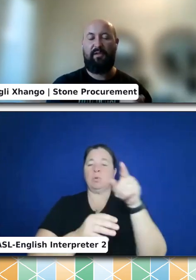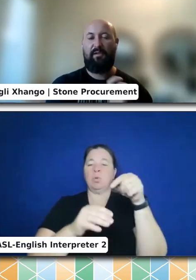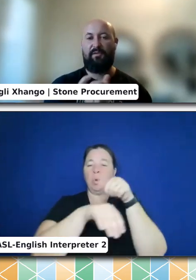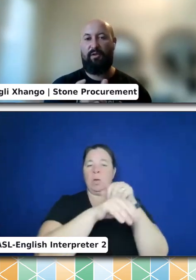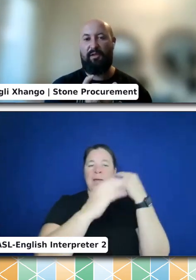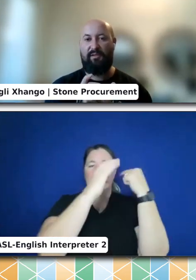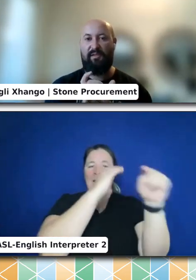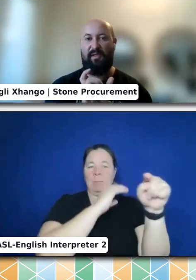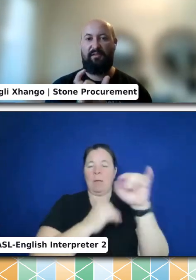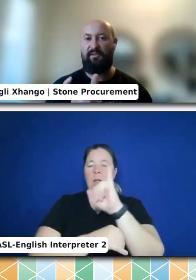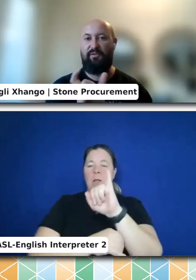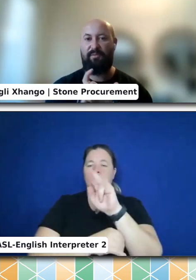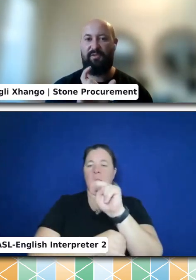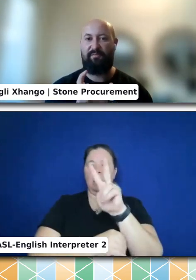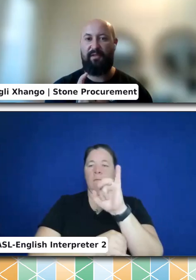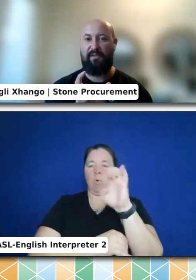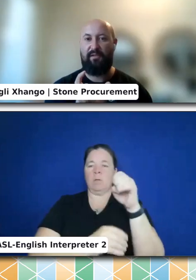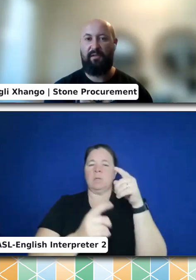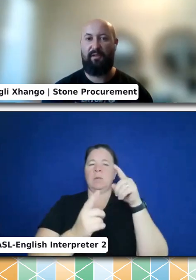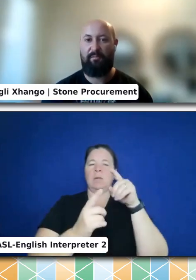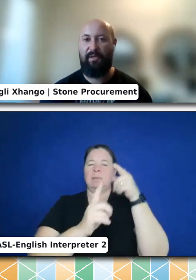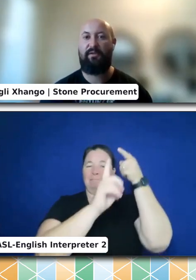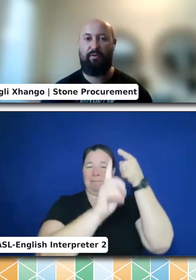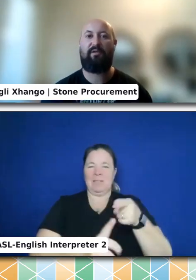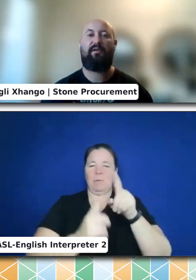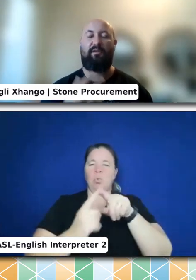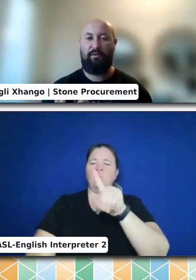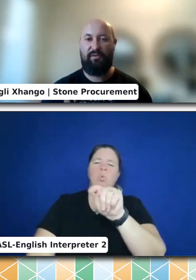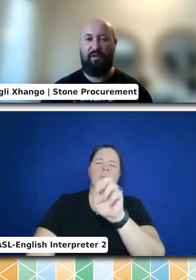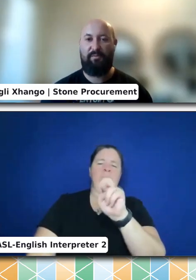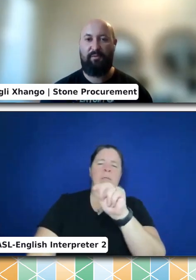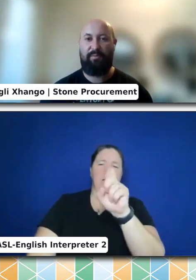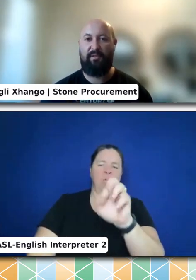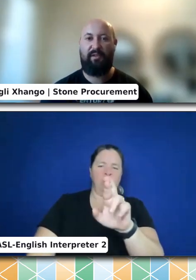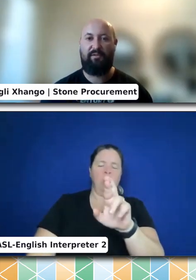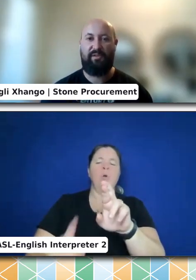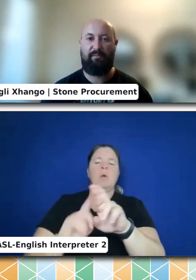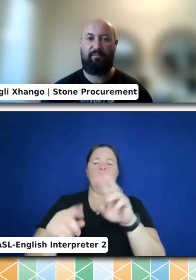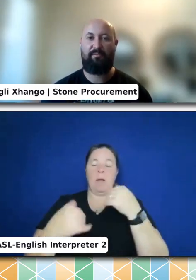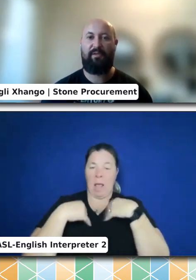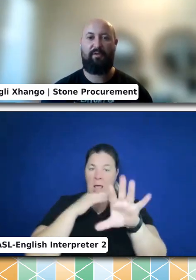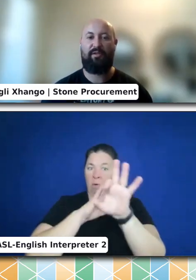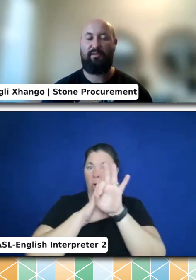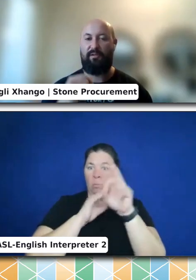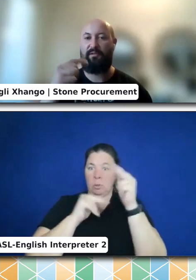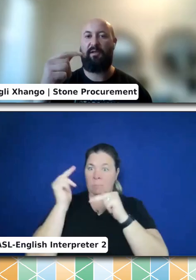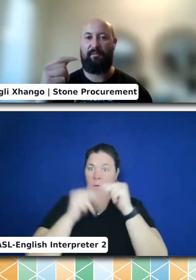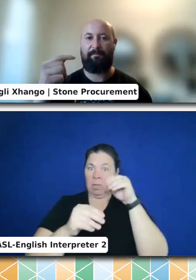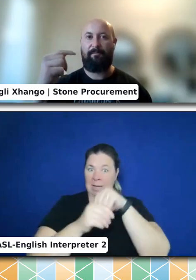So it's kind of tender-specific, but there is an option built into Sapphariba that you can, um.